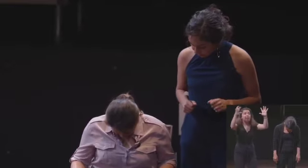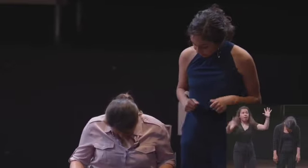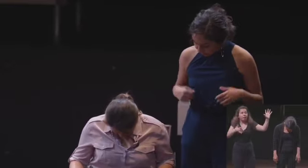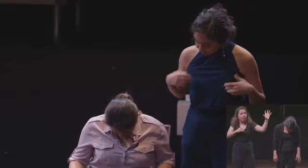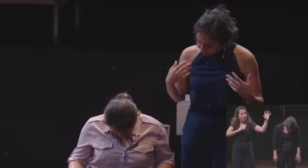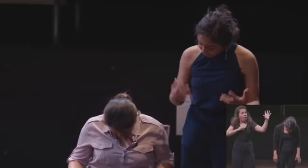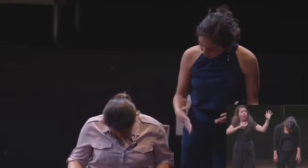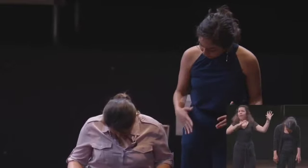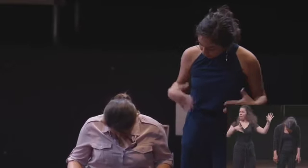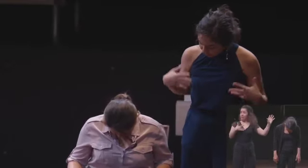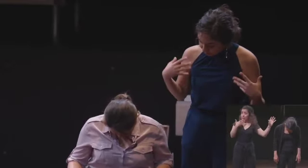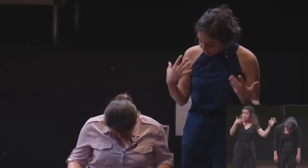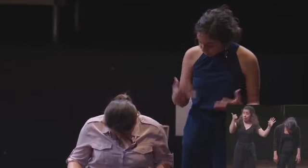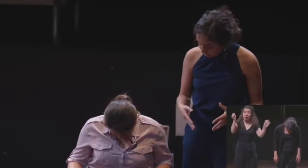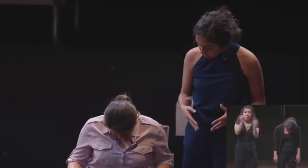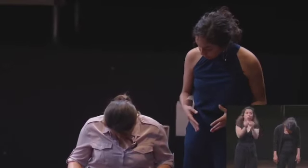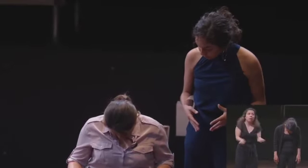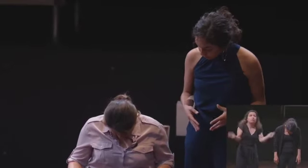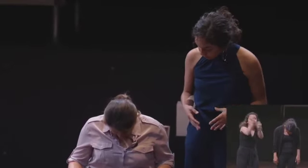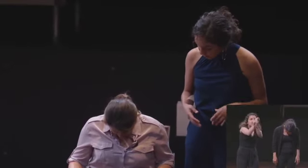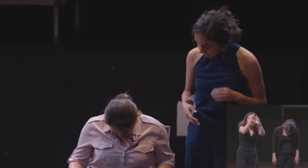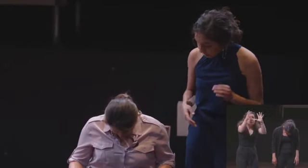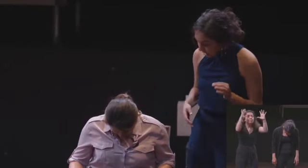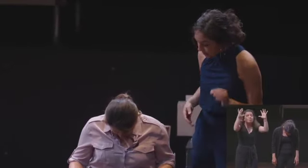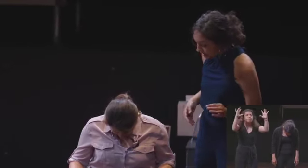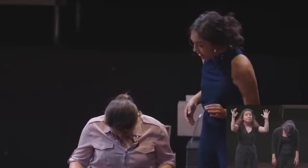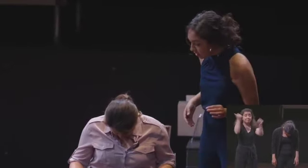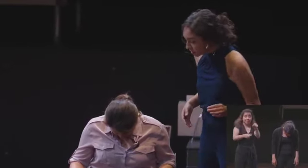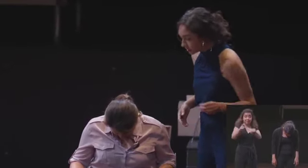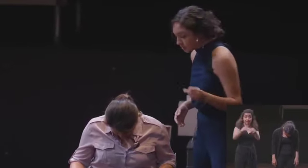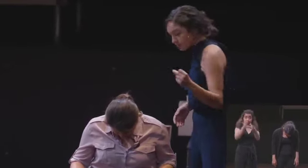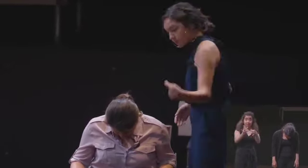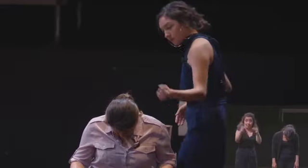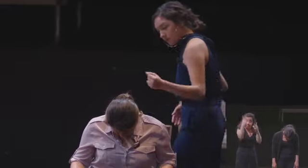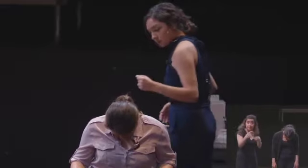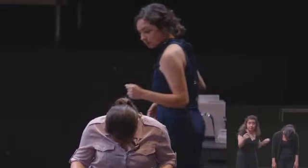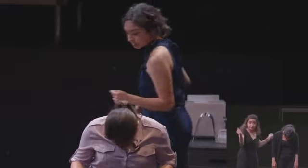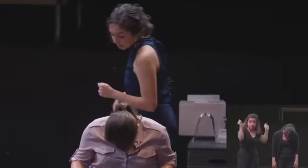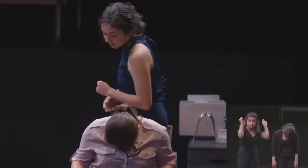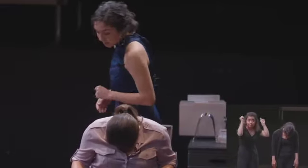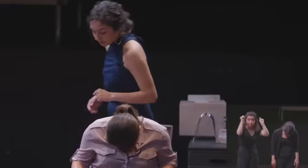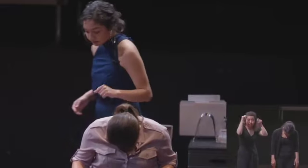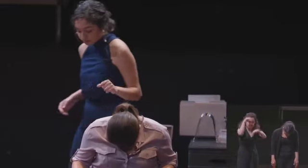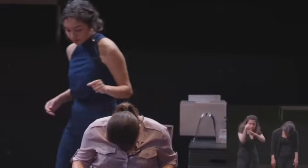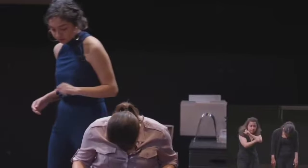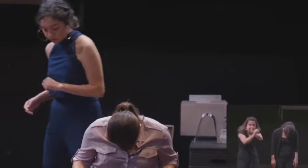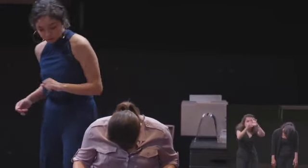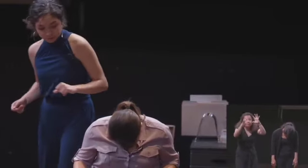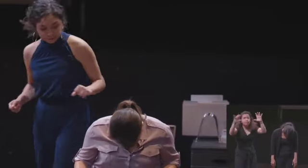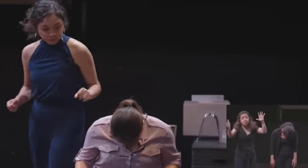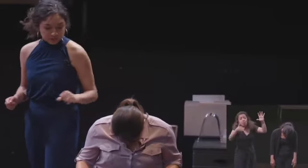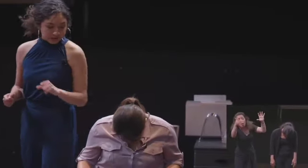and the better you feel, the deeper you go. And each time I say that word "sleep" (fingers snapping) ten times deeper. And I wonder if you've noticed